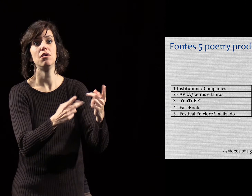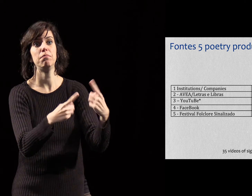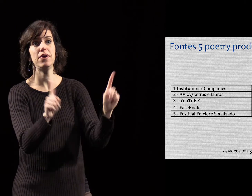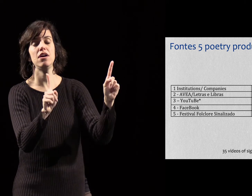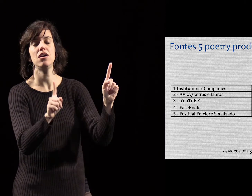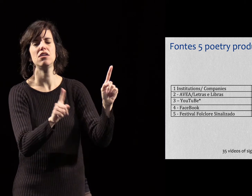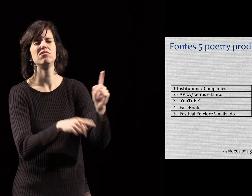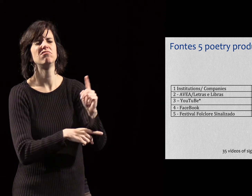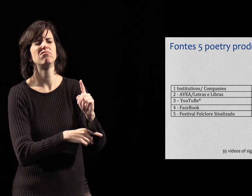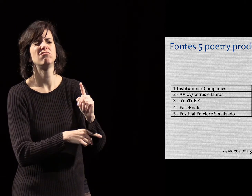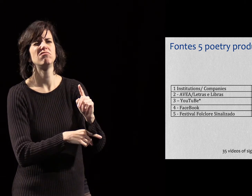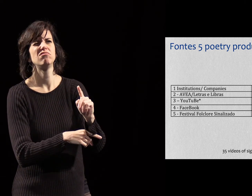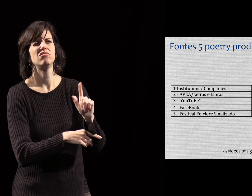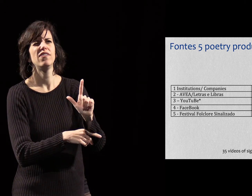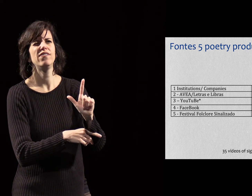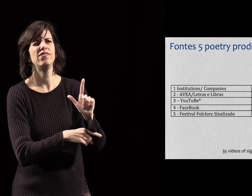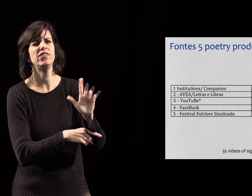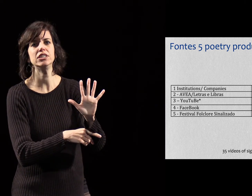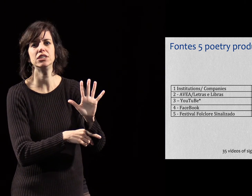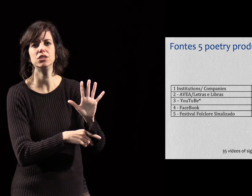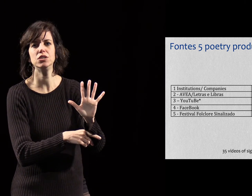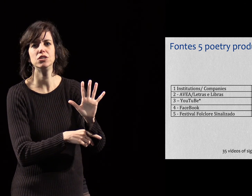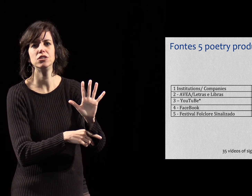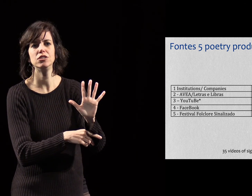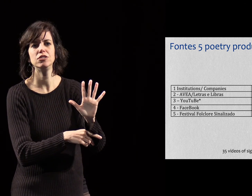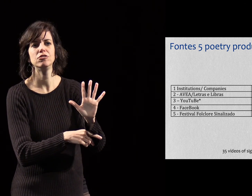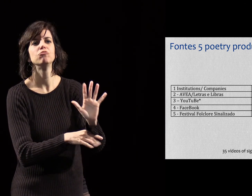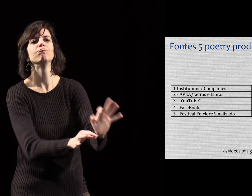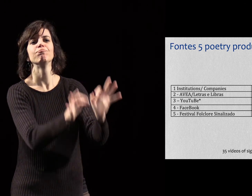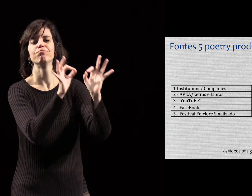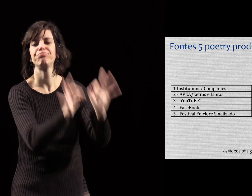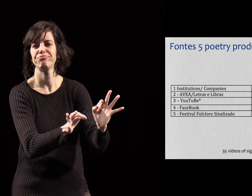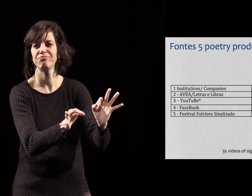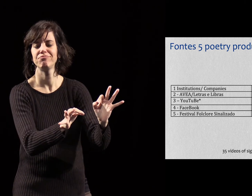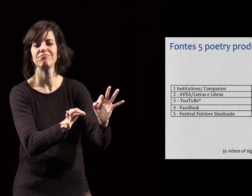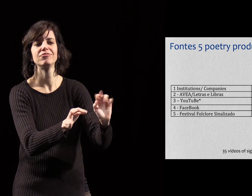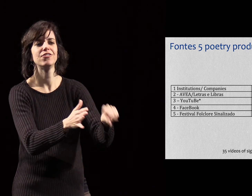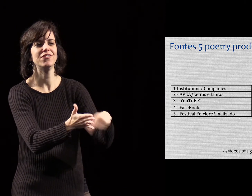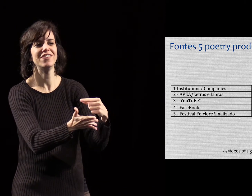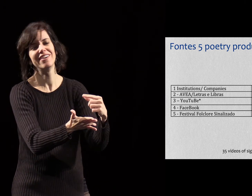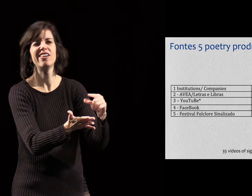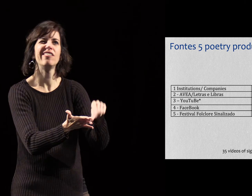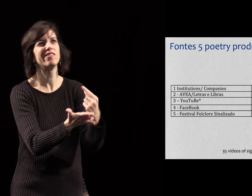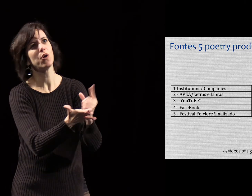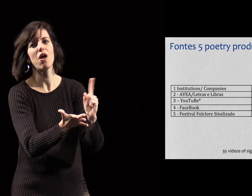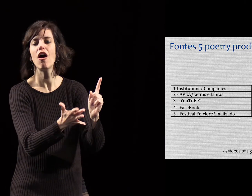and if I remember correctly, I believe 25 students graduated. Well, not graduated,